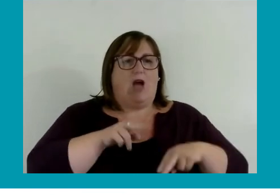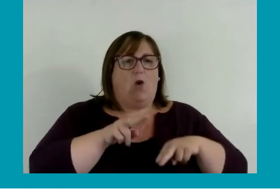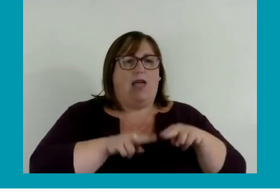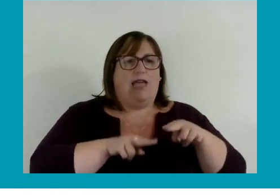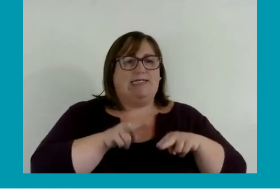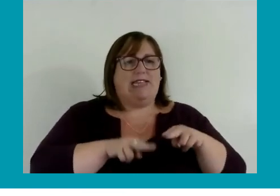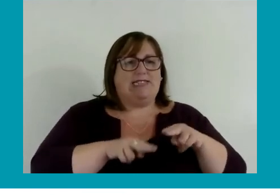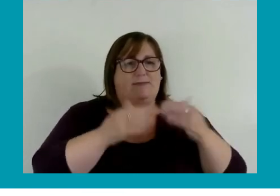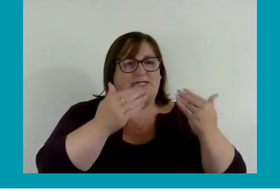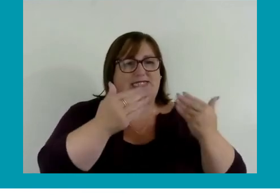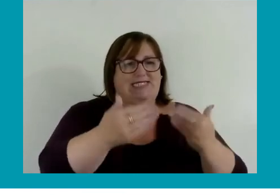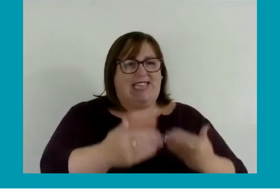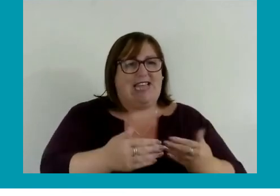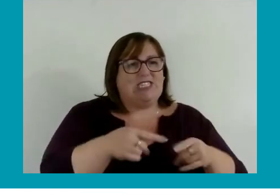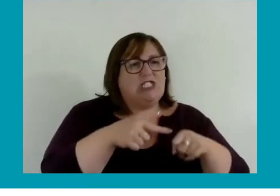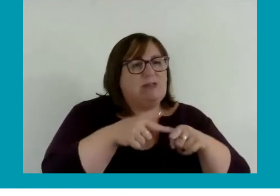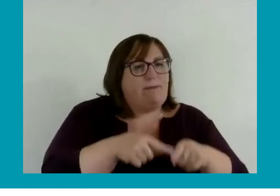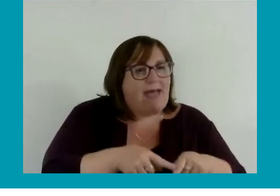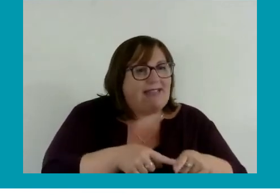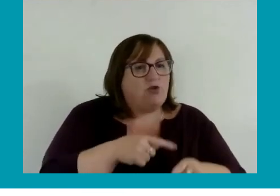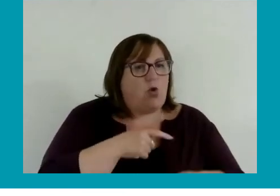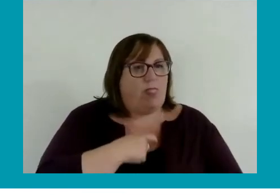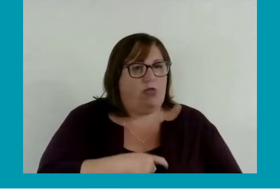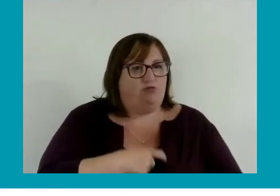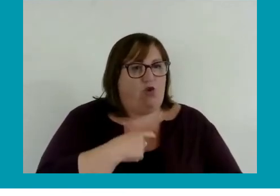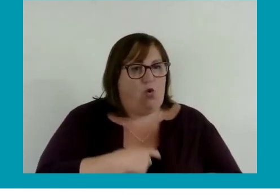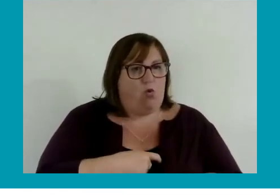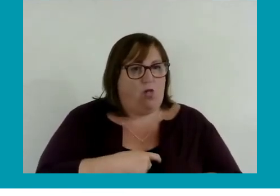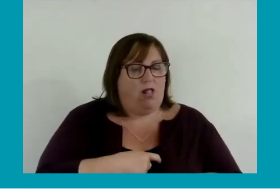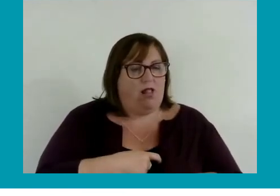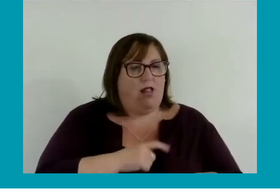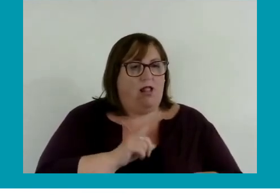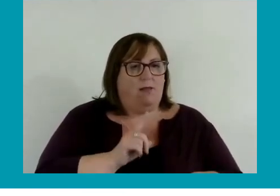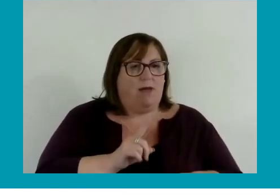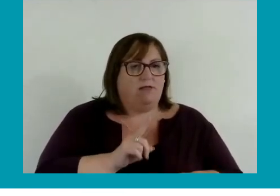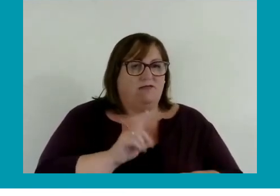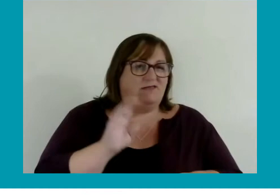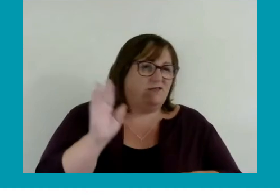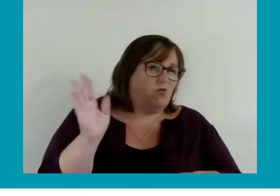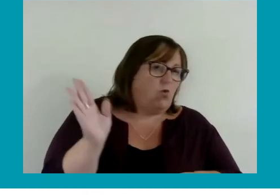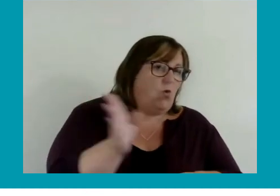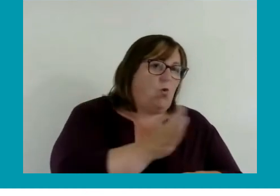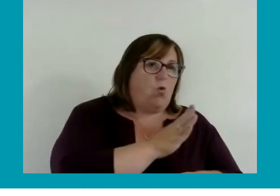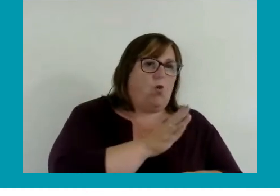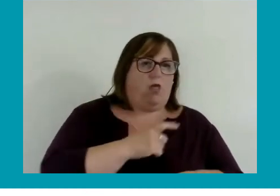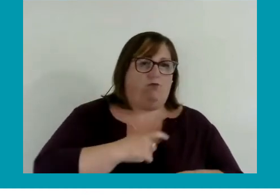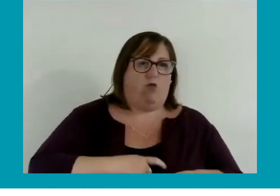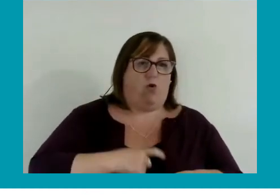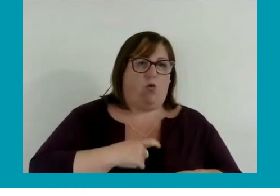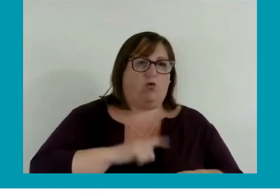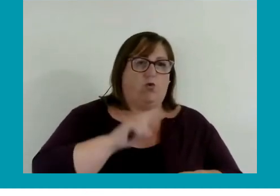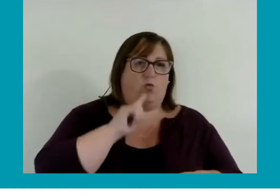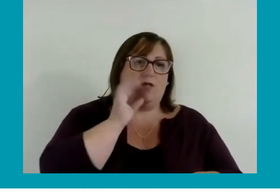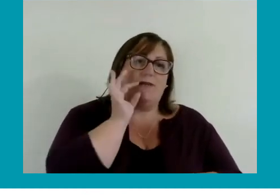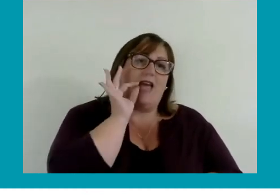the role but typically for all roles regardless of level you'll be asked to complete two tasks one is